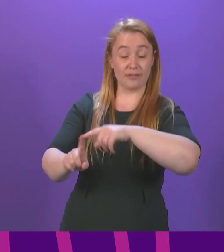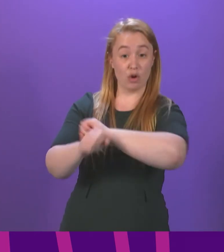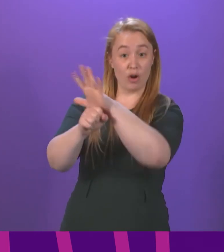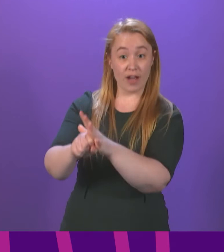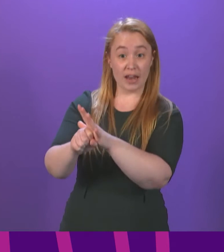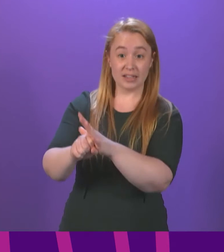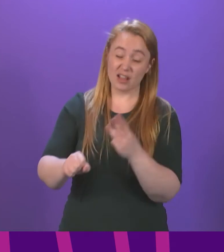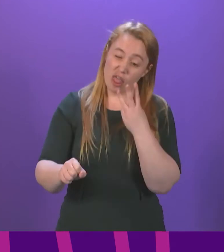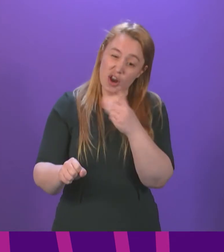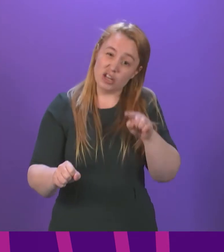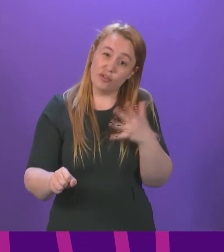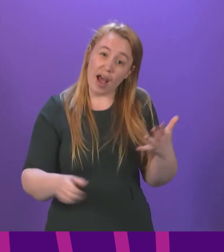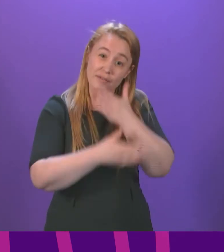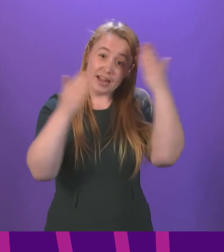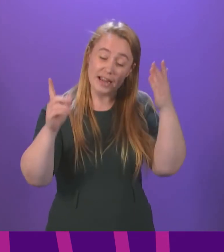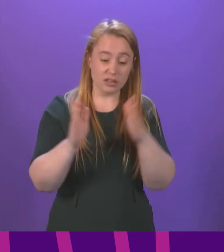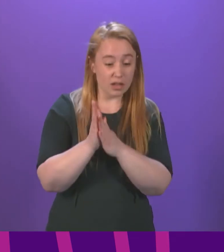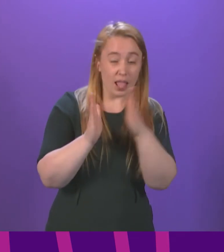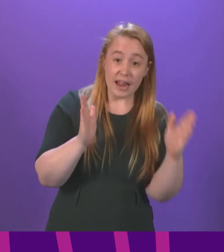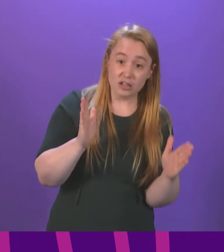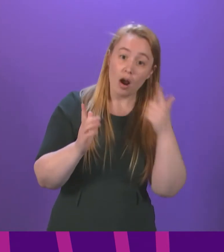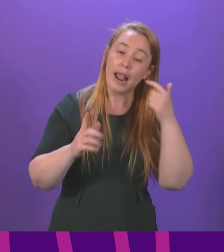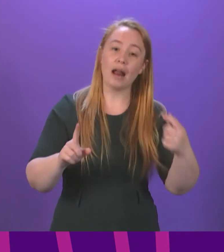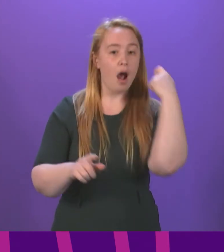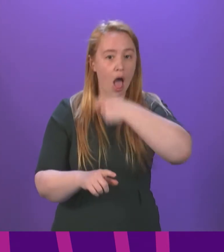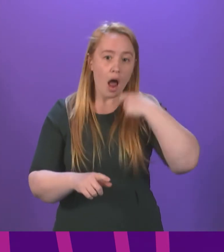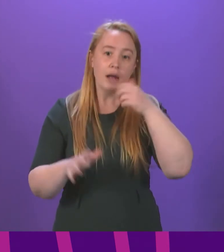At a community level, test to find is a core part of the rationale for targeted community